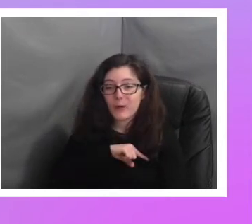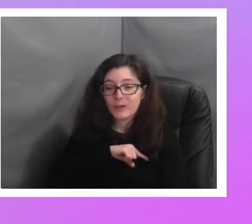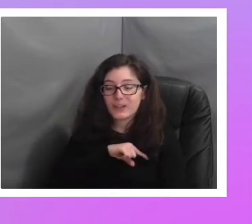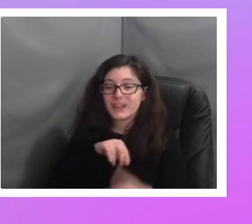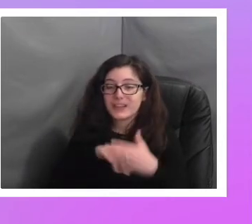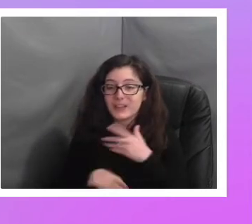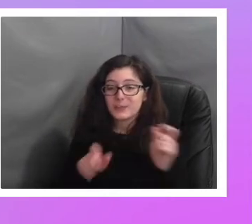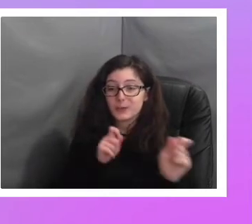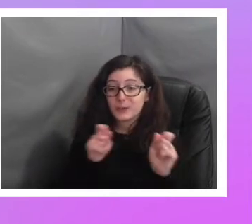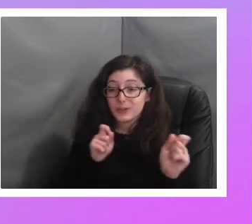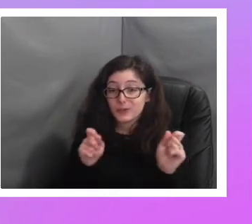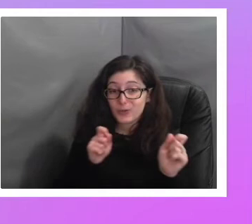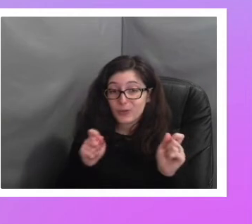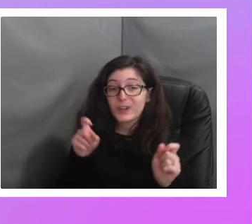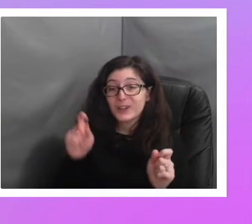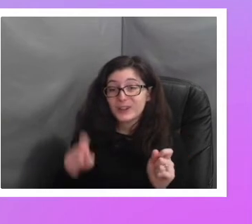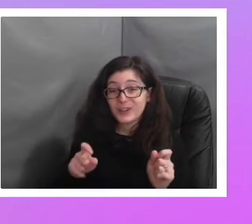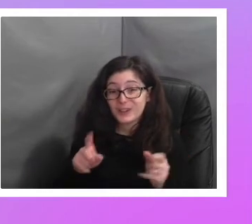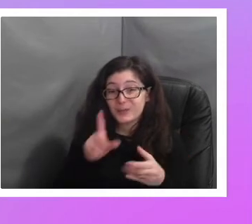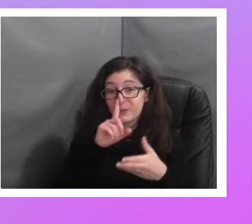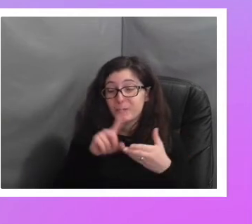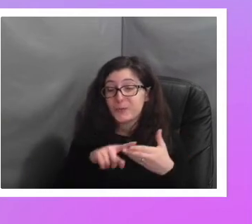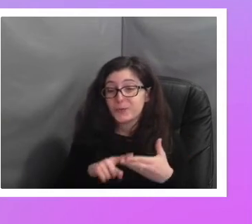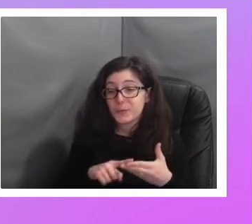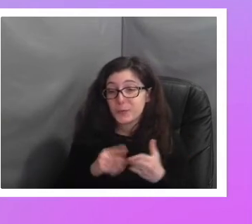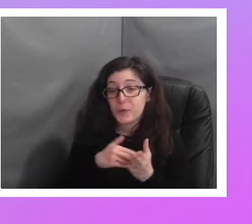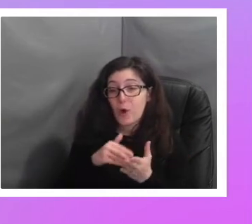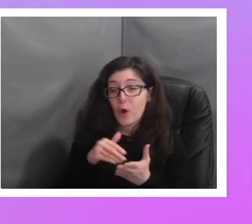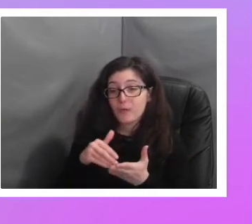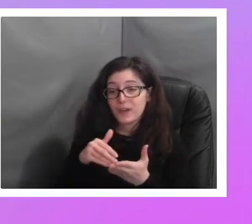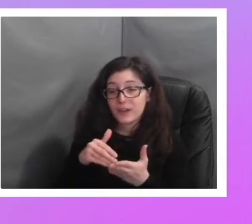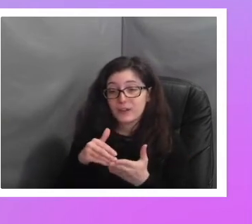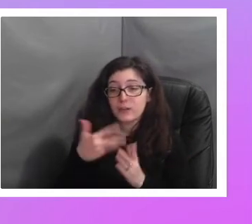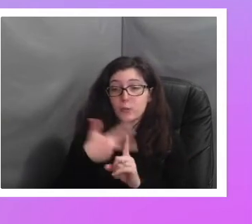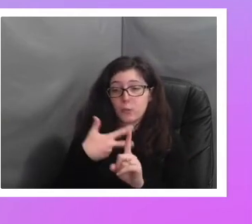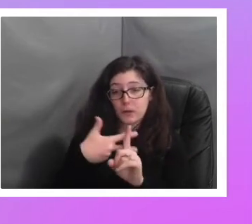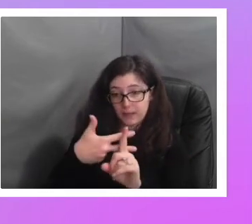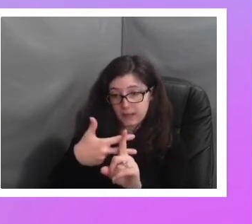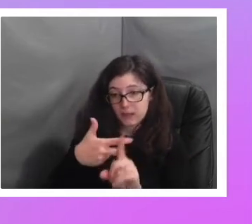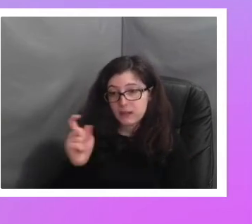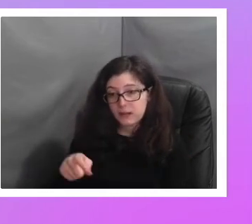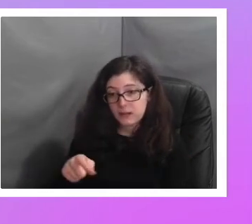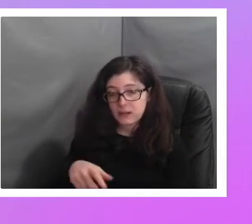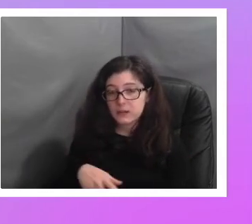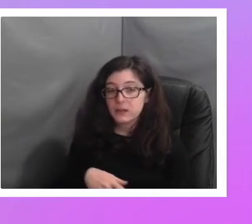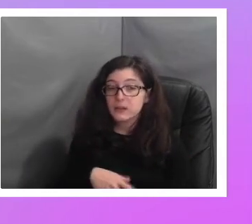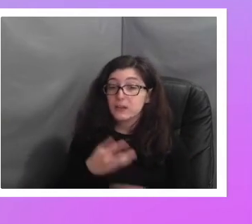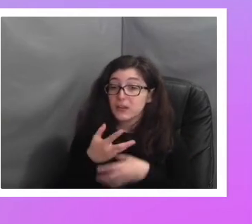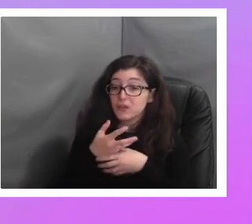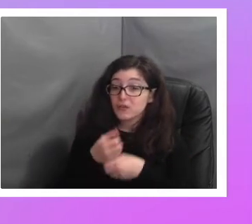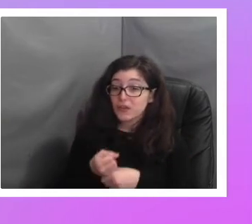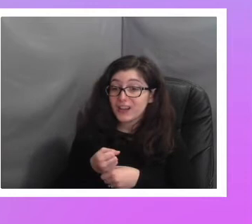then it's need to get reviewed more often, quarterly review, because you can't trust that inaccessible content